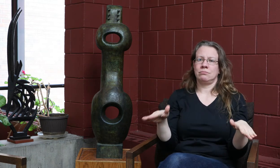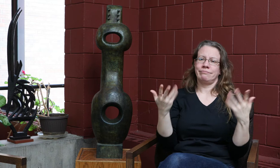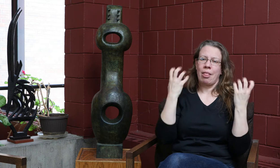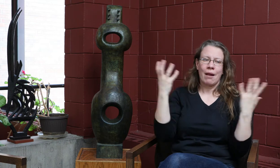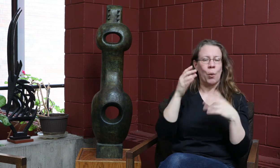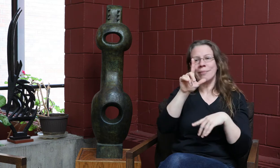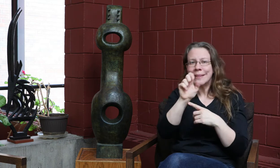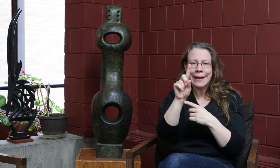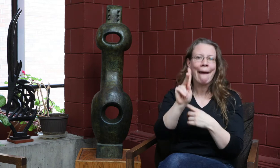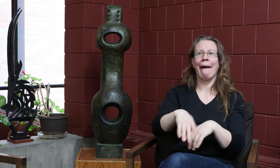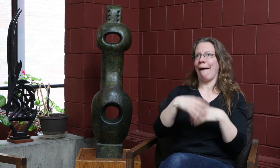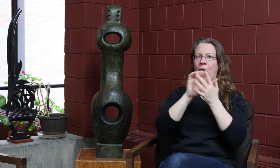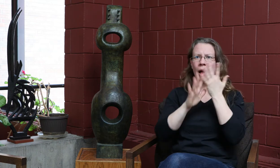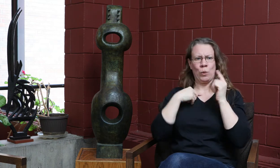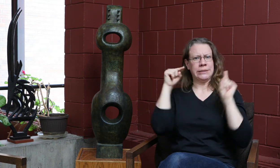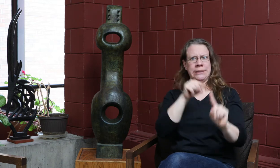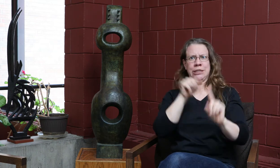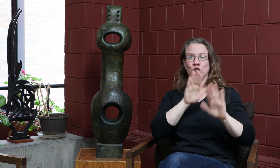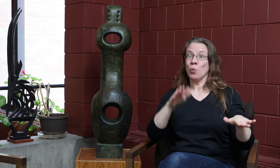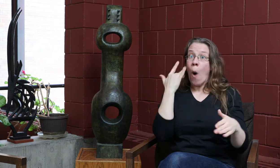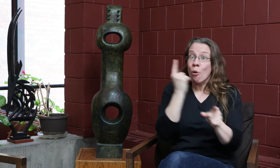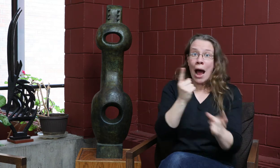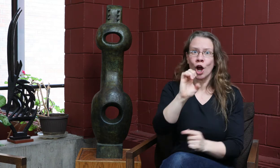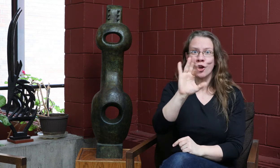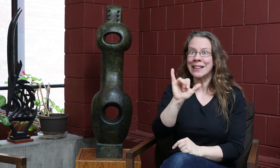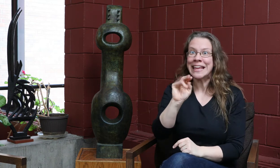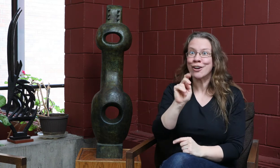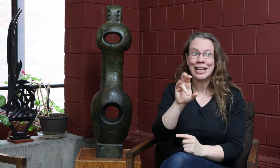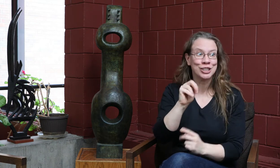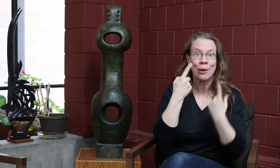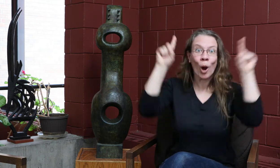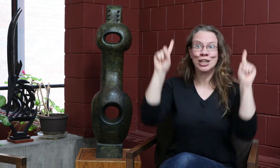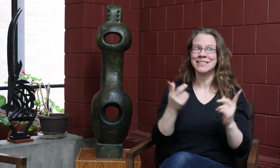Lots of LeadK, and so on, targeting children. Why? Early intervention. It works.